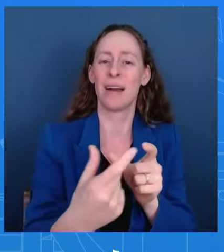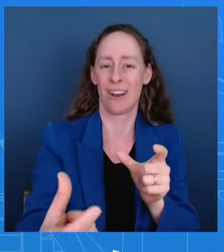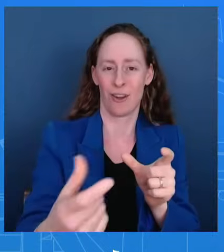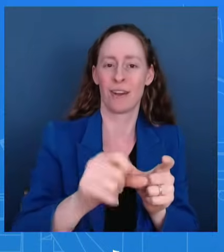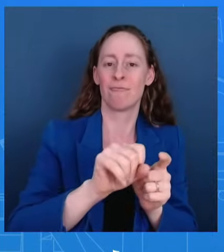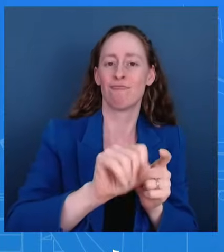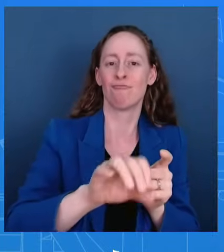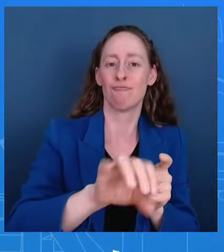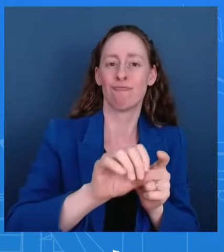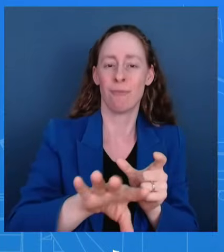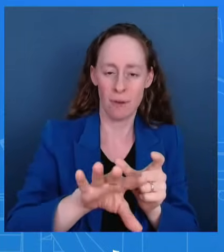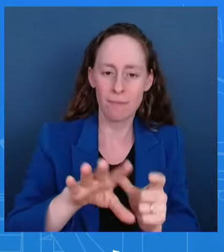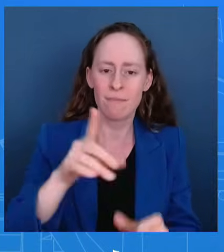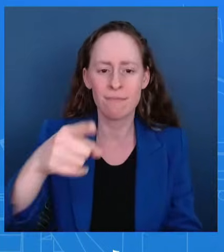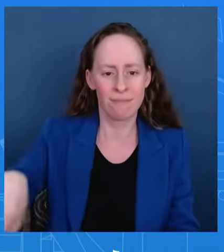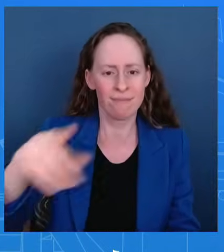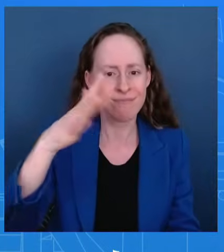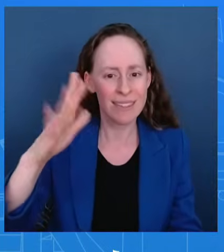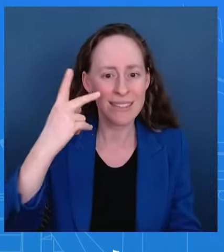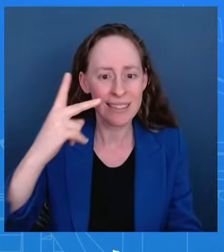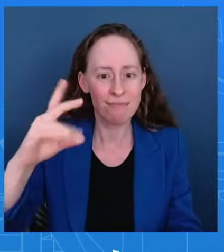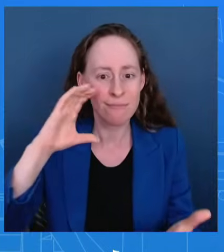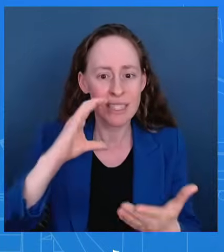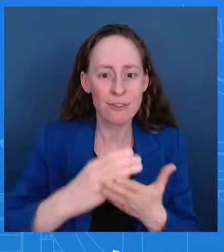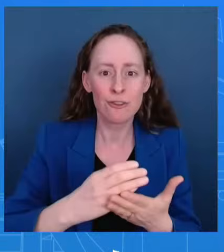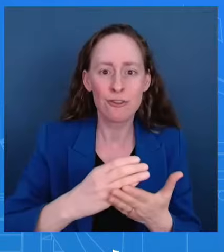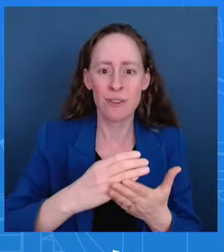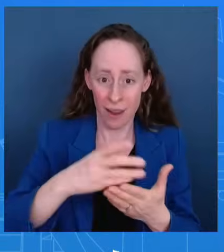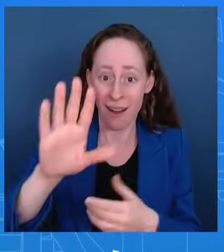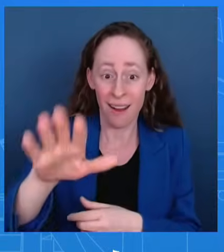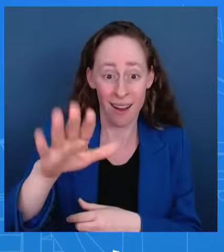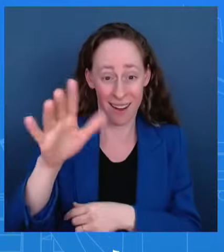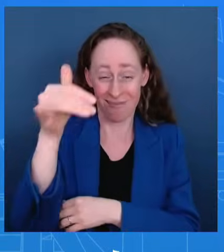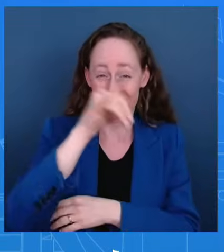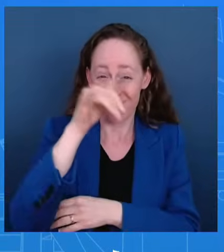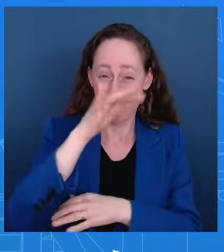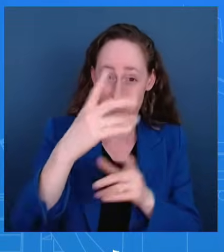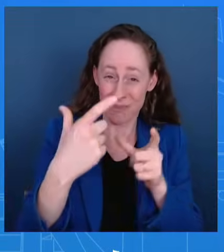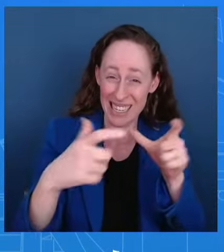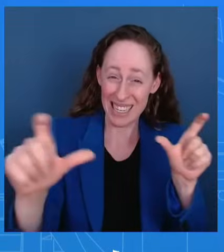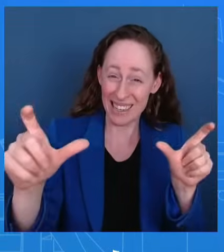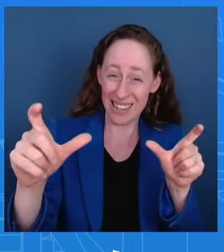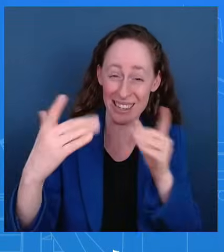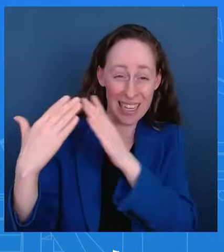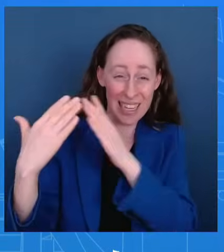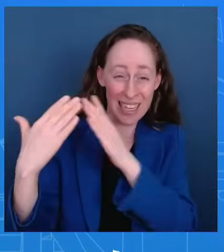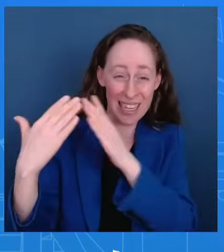It's not practical to bring a big freight or cargo ship up against that thing. I mean, it's anchored to the seabed, but it's temporary.